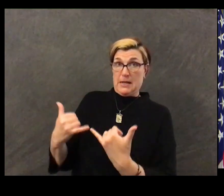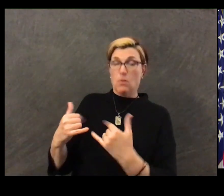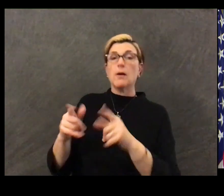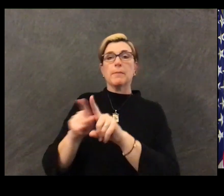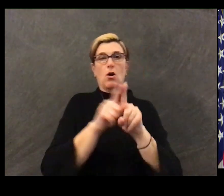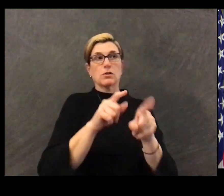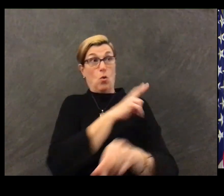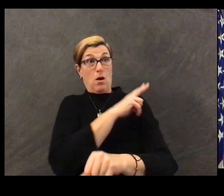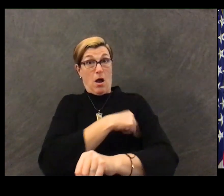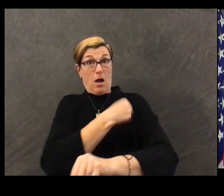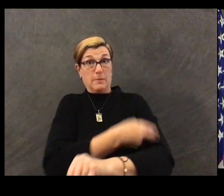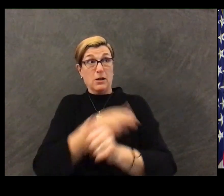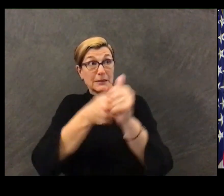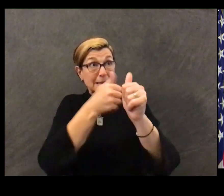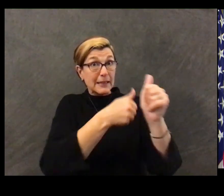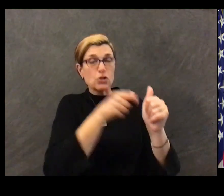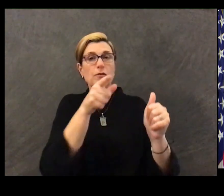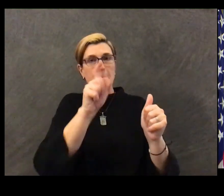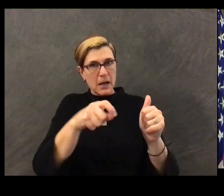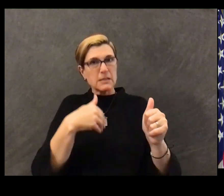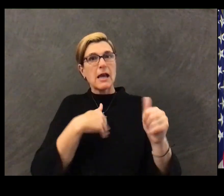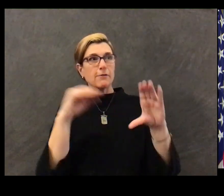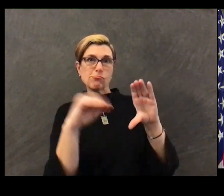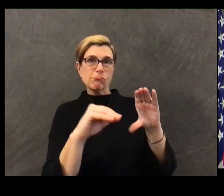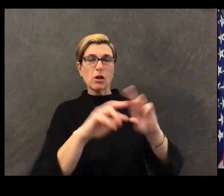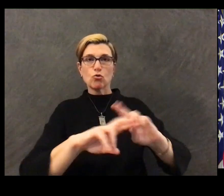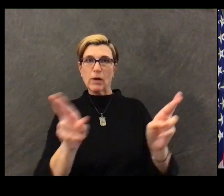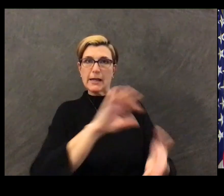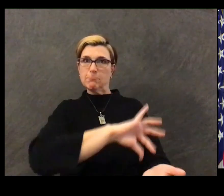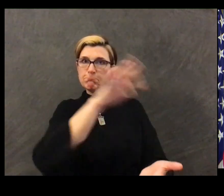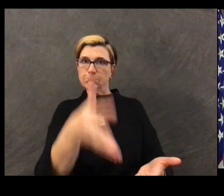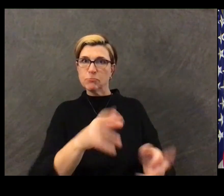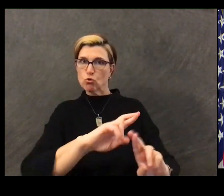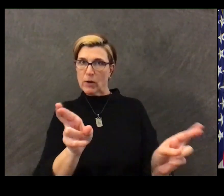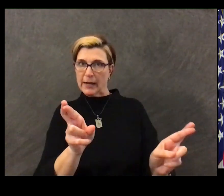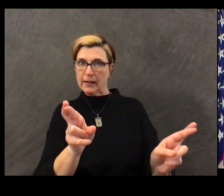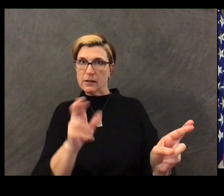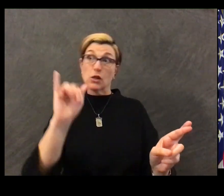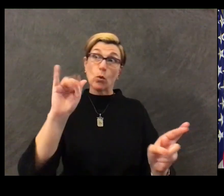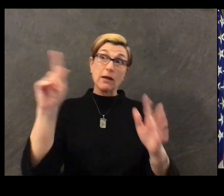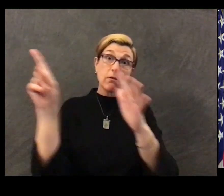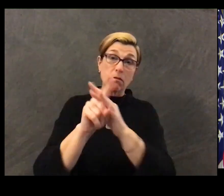getting them what they need we're working out costs arrangements